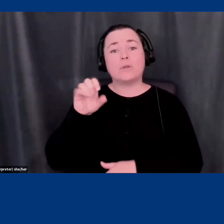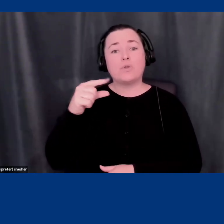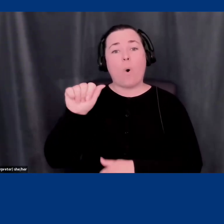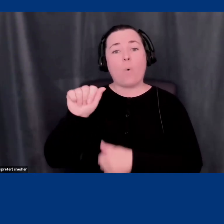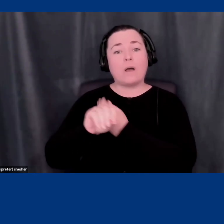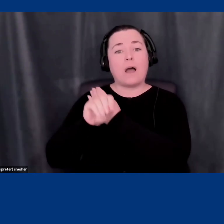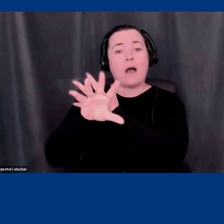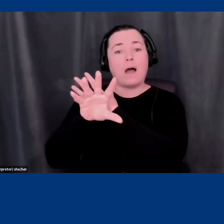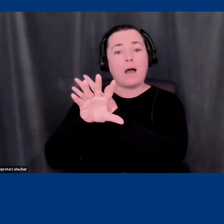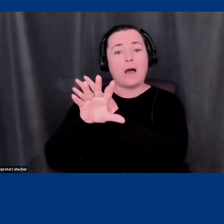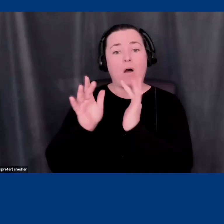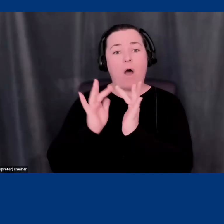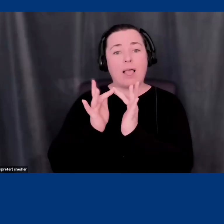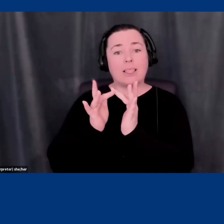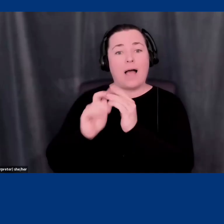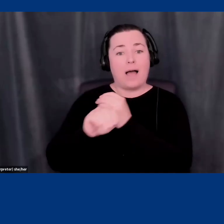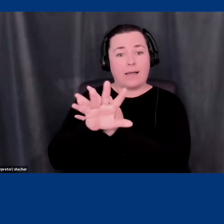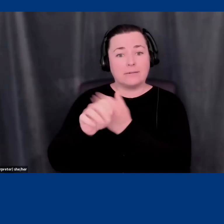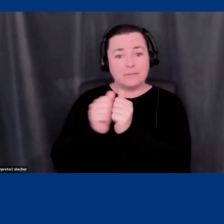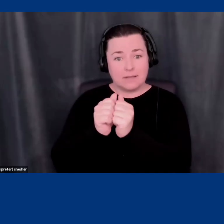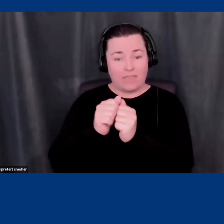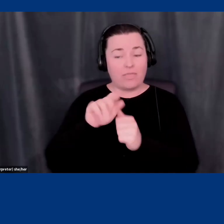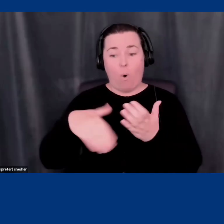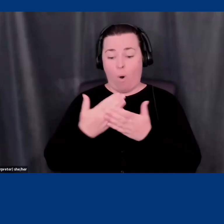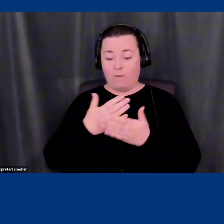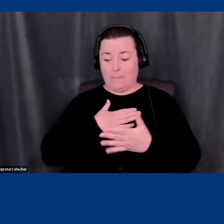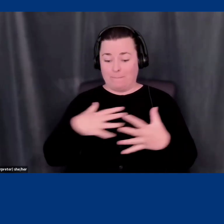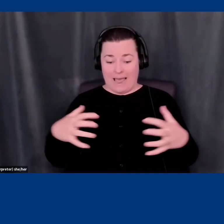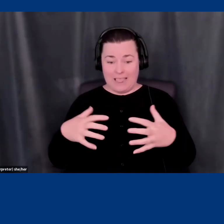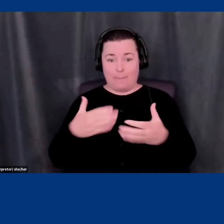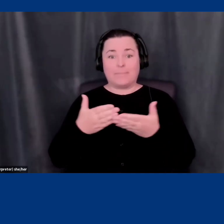me do all my labor things online. She, I went up until